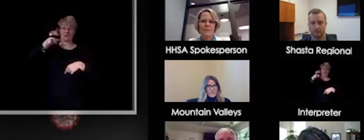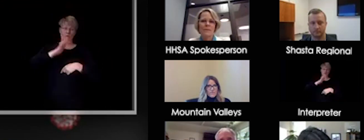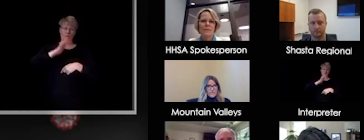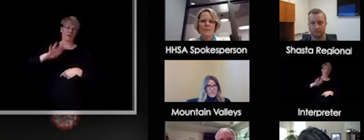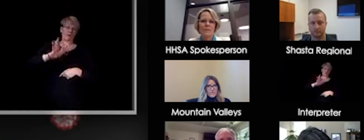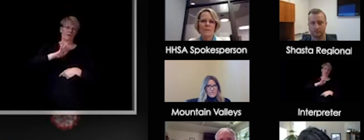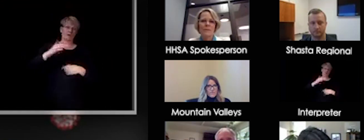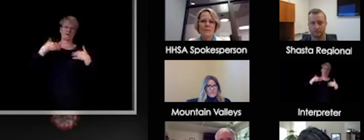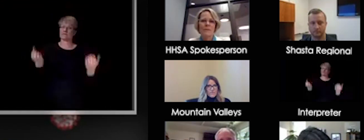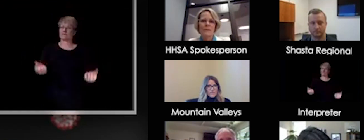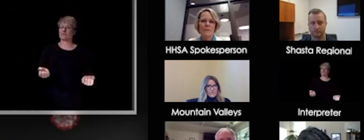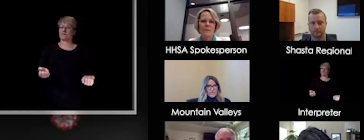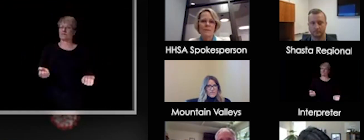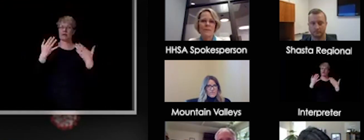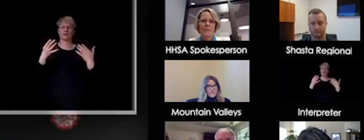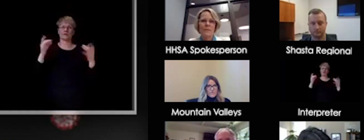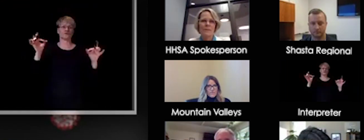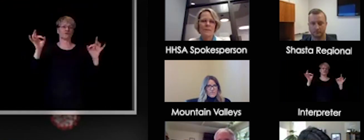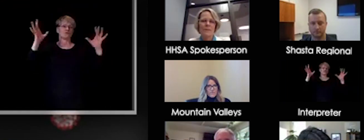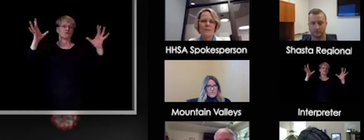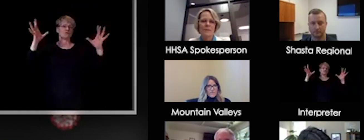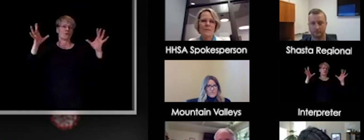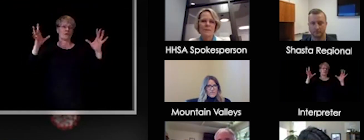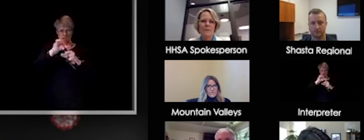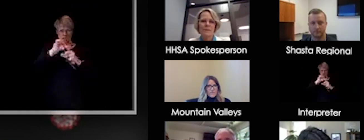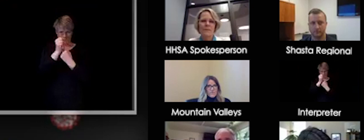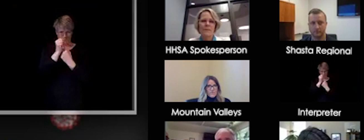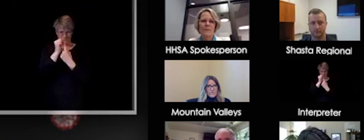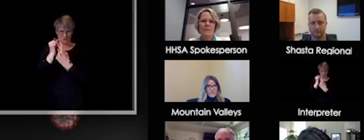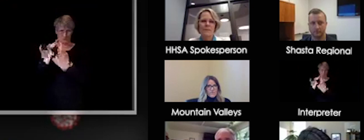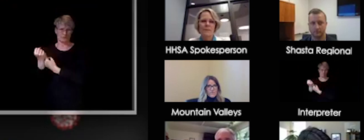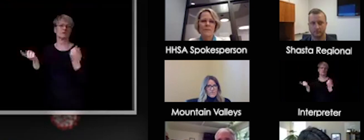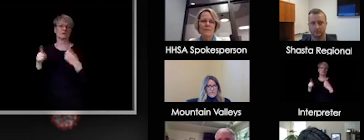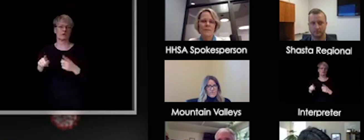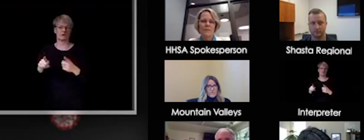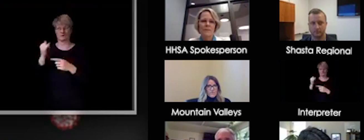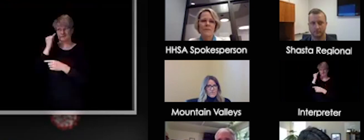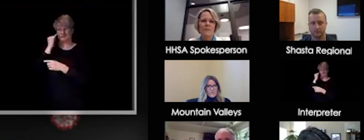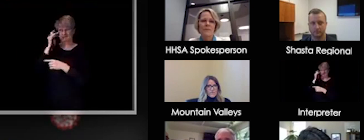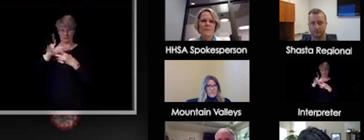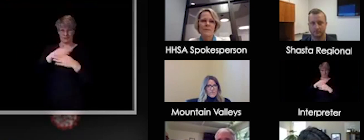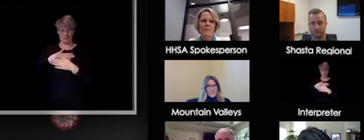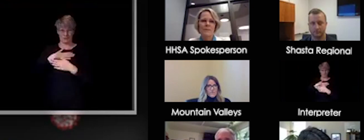the public can do would be appreciated, and I’m sure Vitalant would appreciate that.